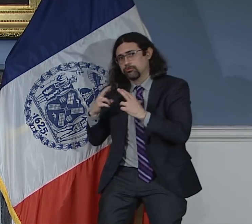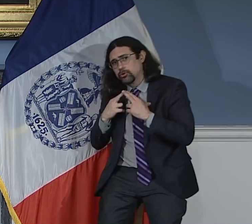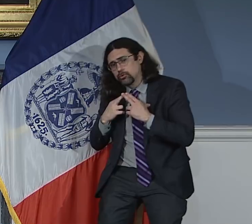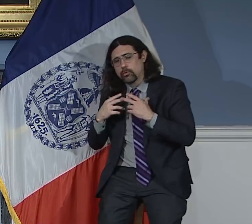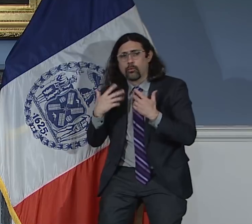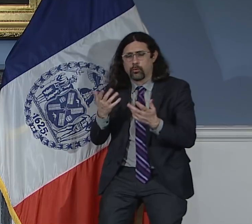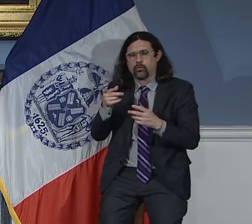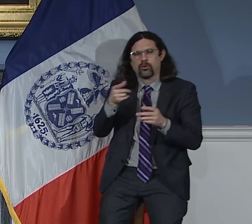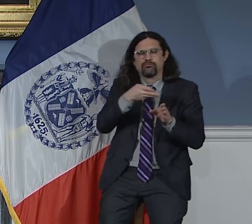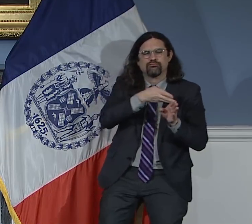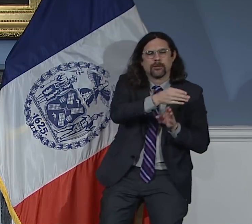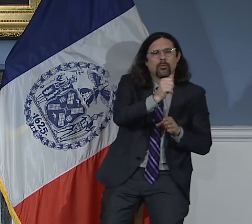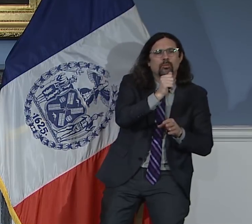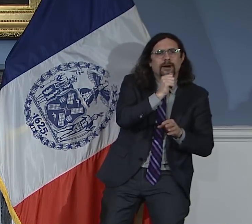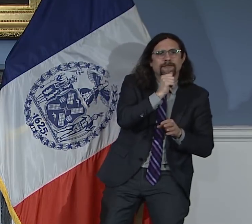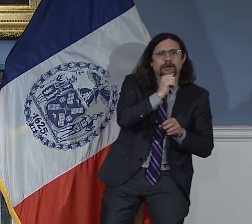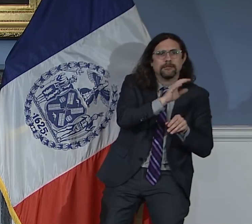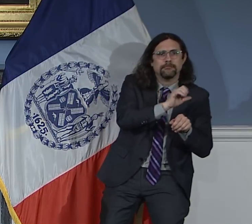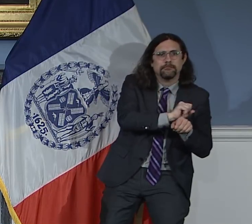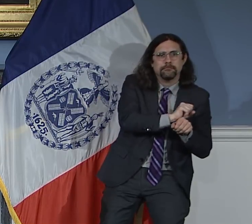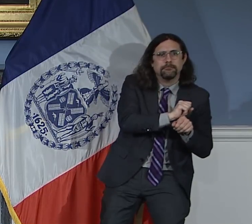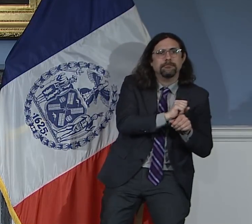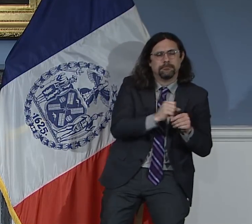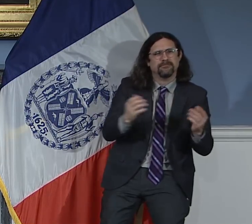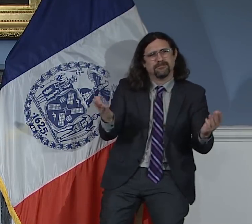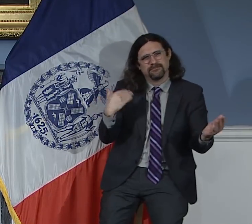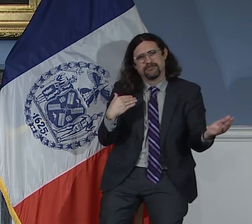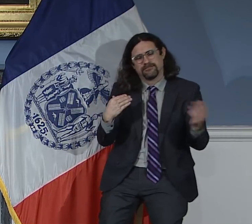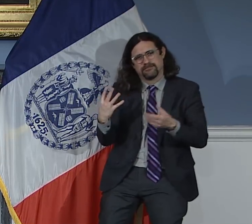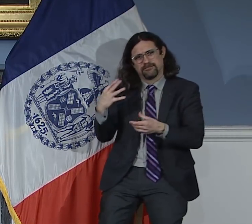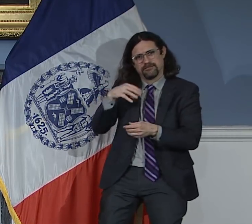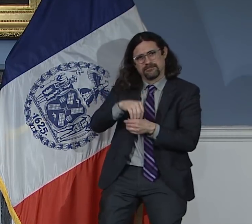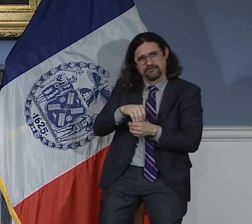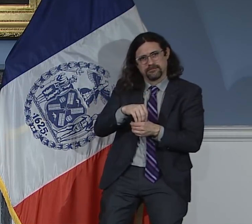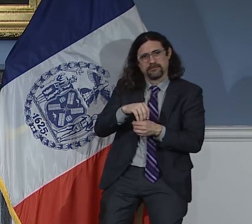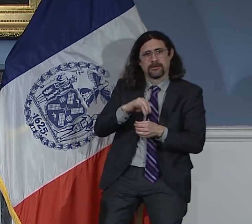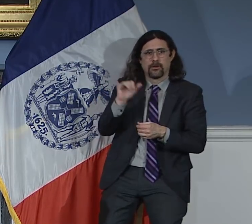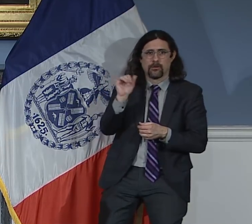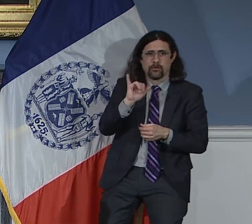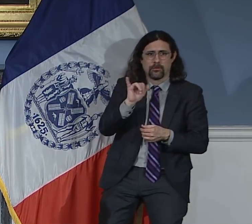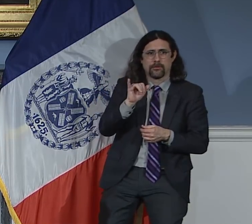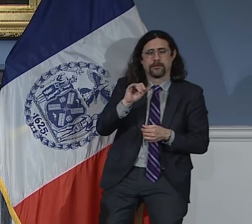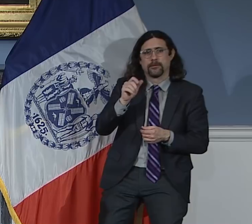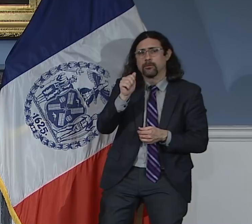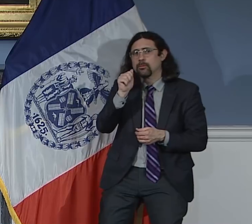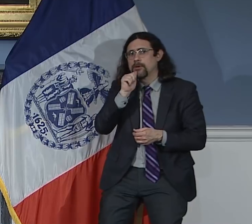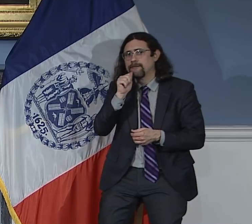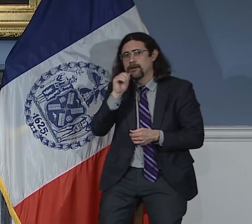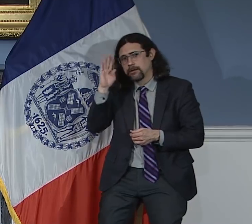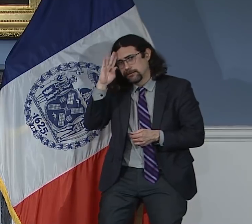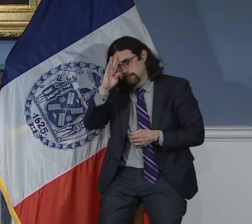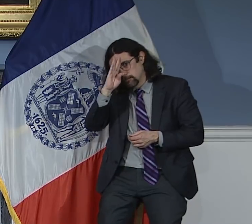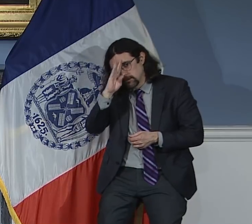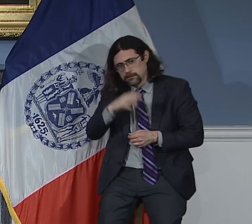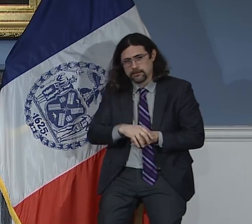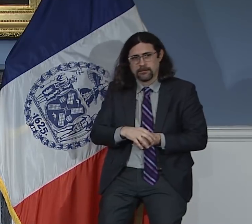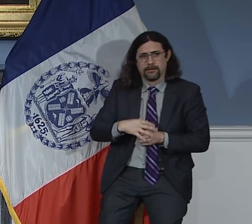CARE WORKERS YOU'RE SEEING IN MANY OTHER WAYS. EXTRAORDINARY EFFORTS OF OUR COLLEAGUES IN OUR